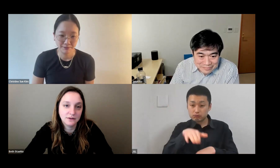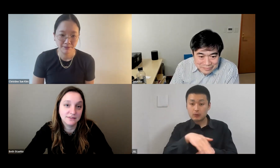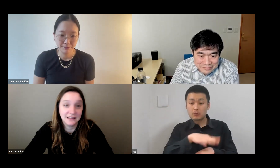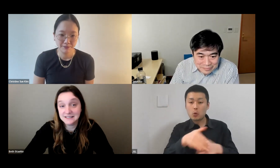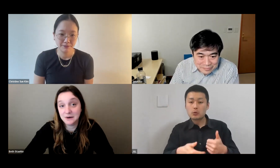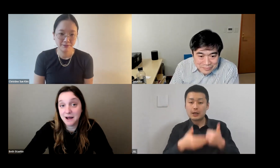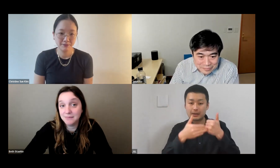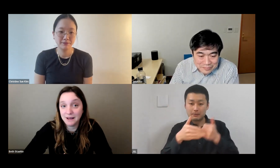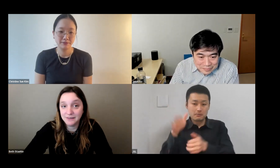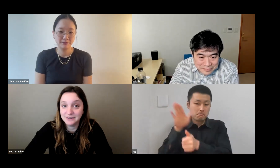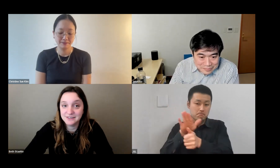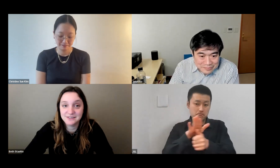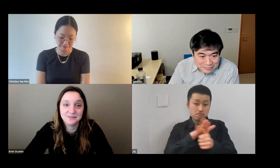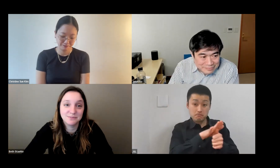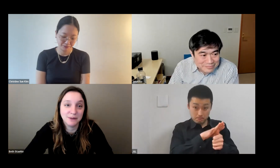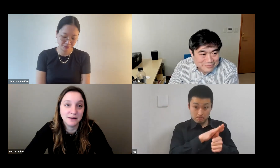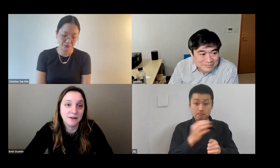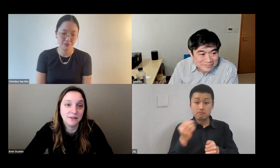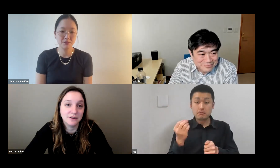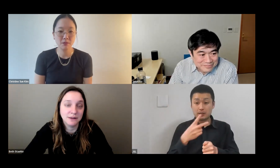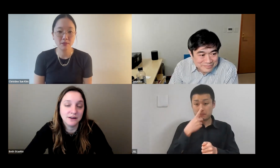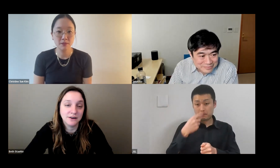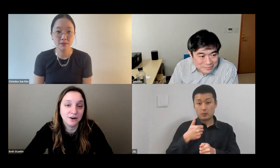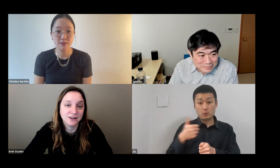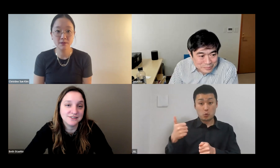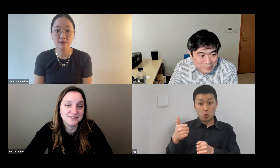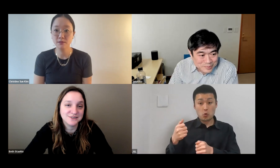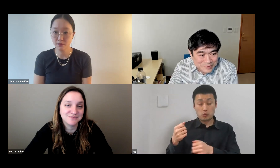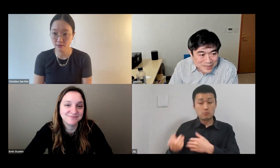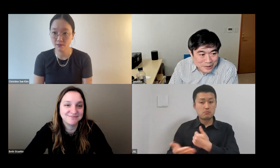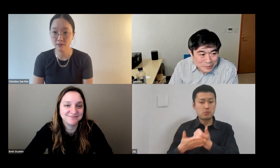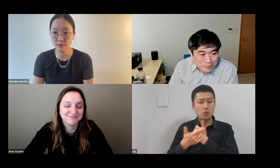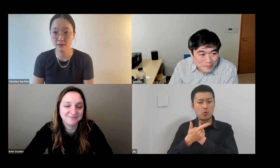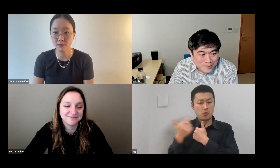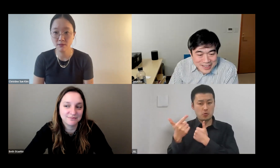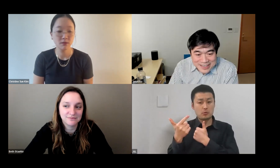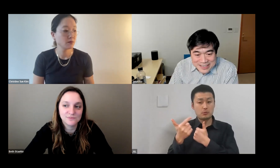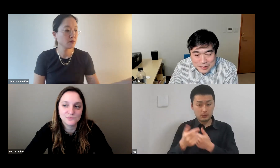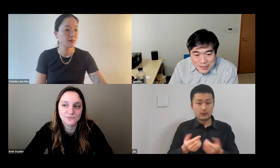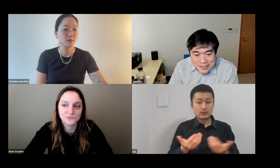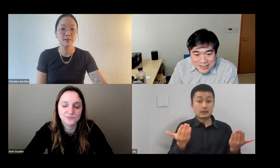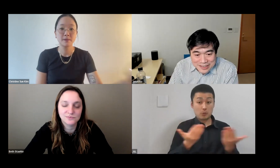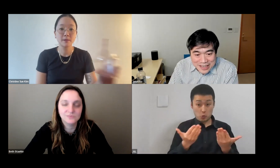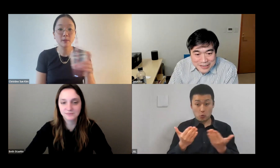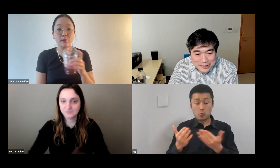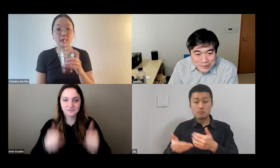That's how I balance being a mother and being an artist. Yeah. That sounds like that answer.